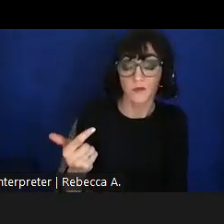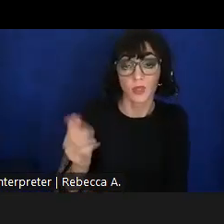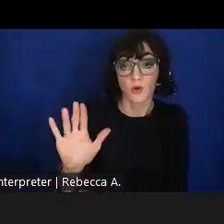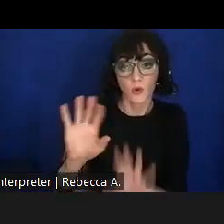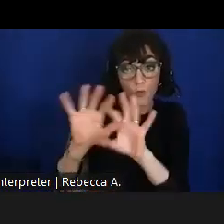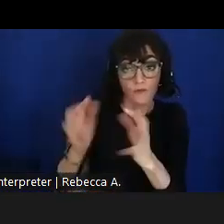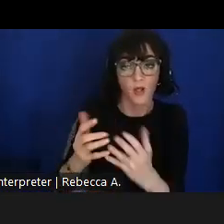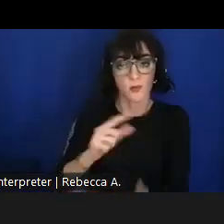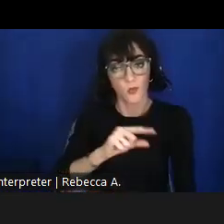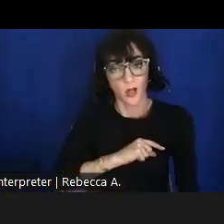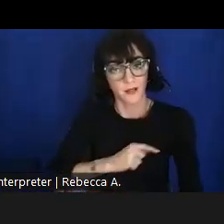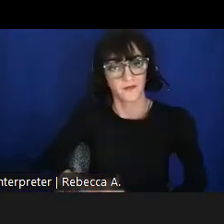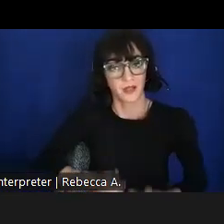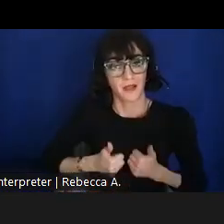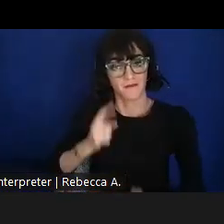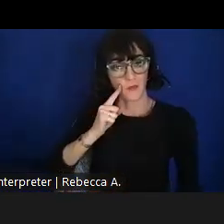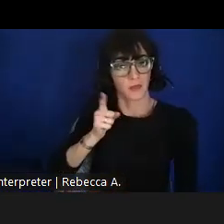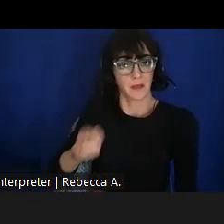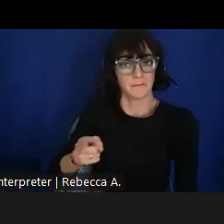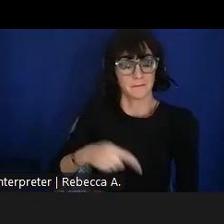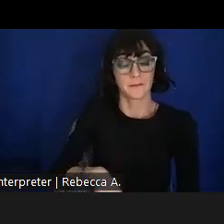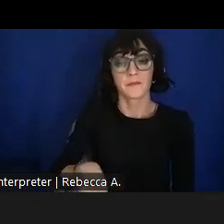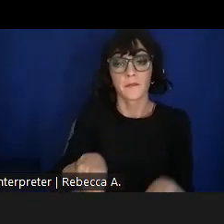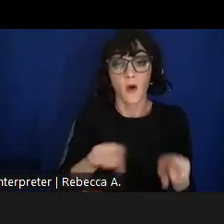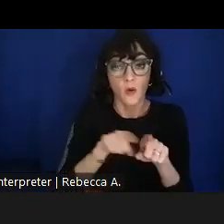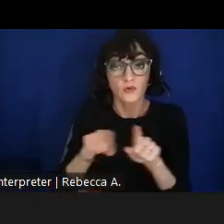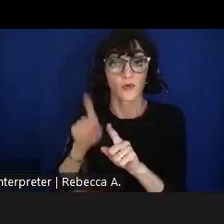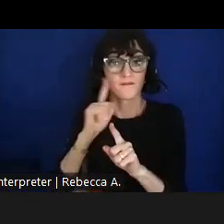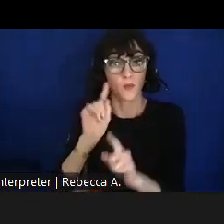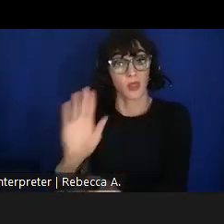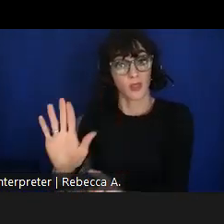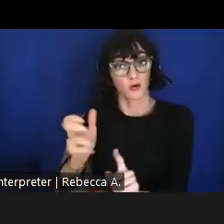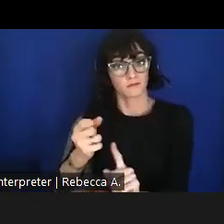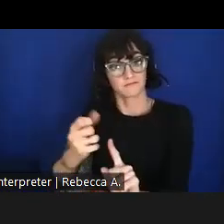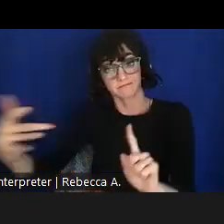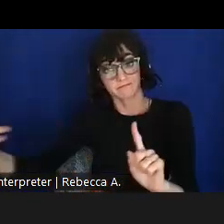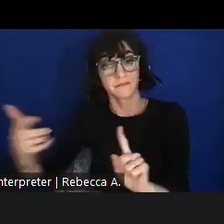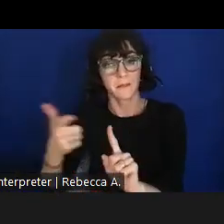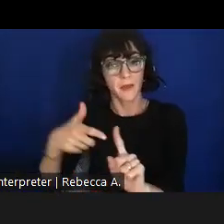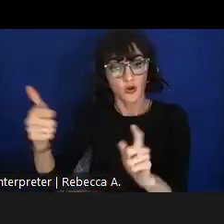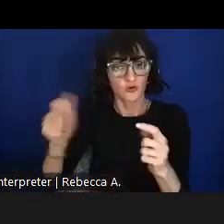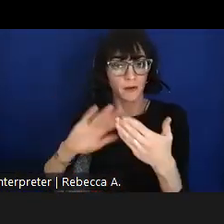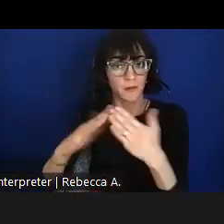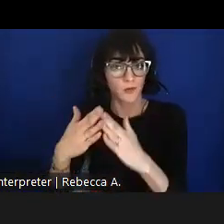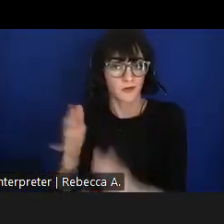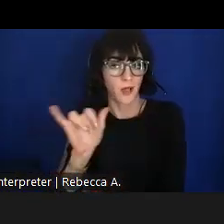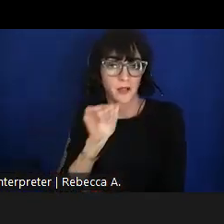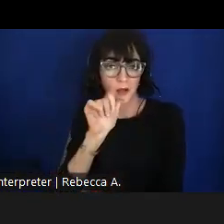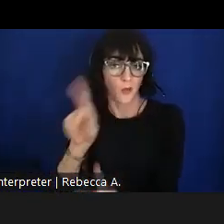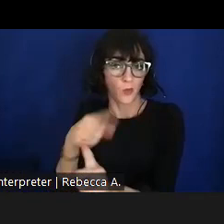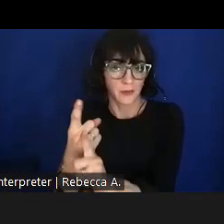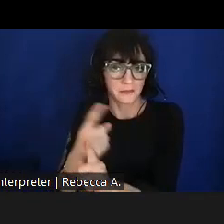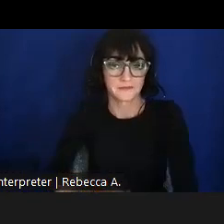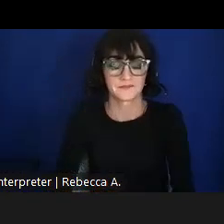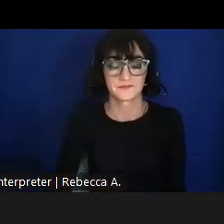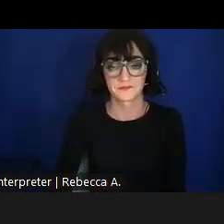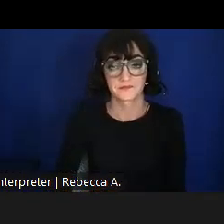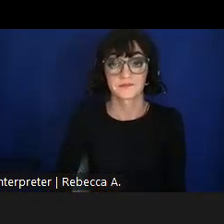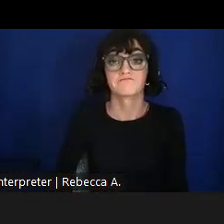the person as well as or the larger community it's non-judgmental and non-coercive so take